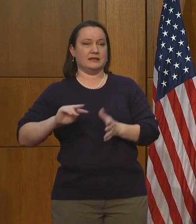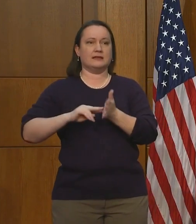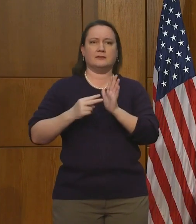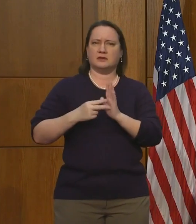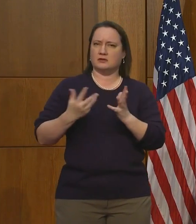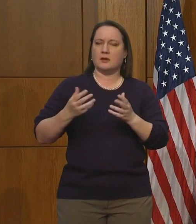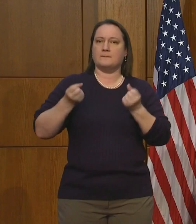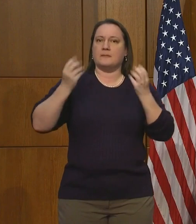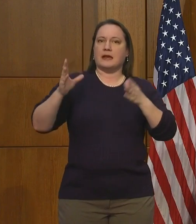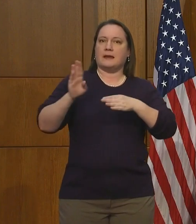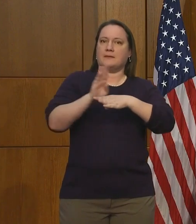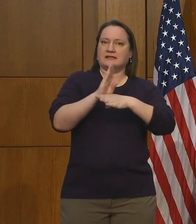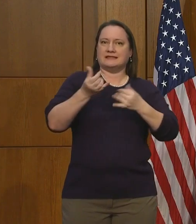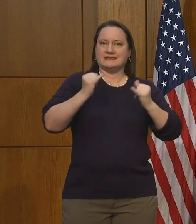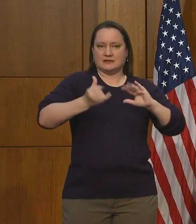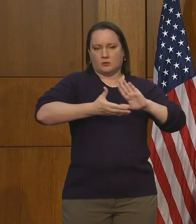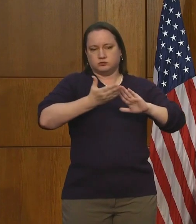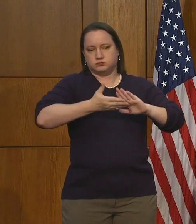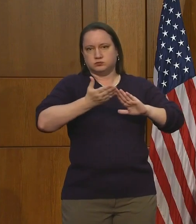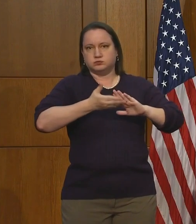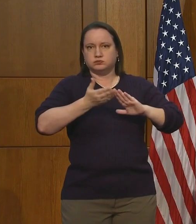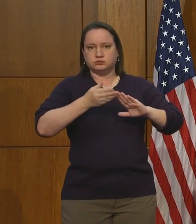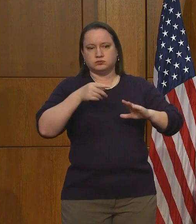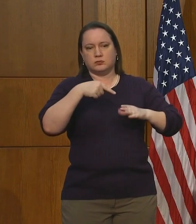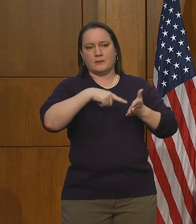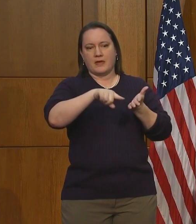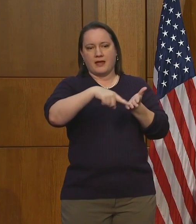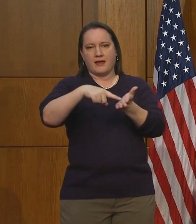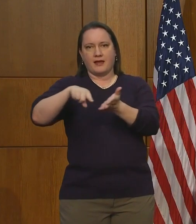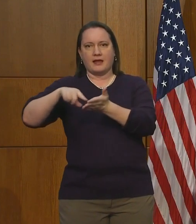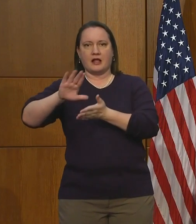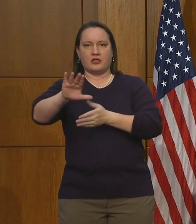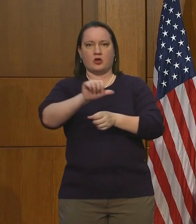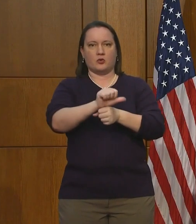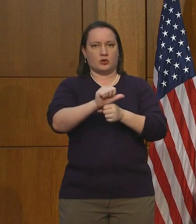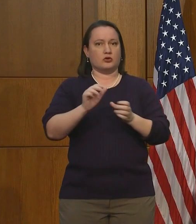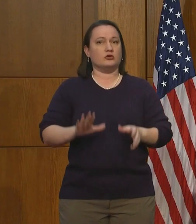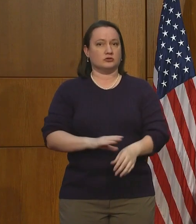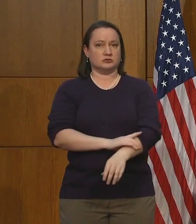FOR EXAMPLE TOMORROW MEETING THAT WE HAD QUITE A FEW